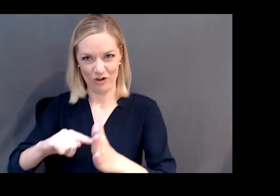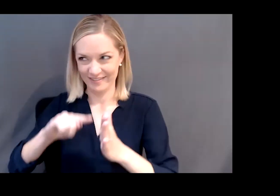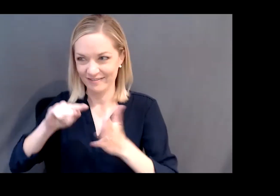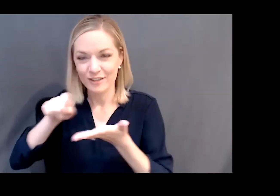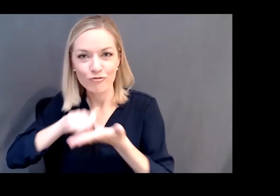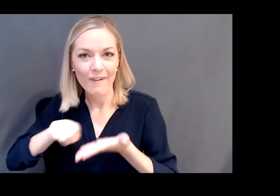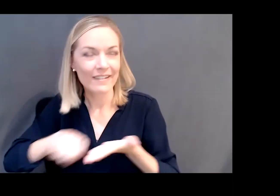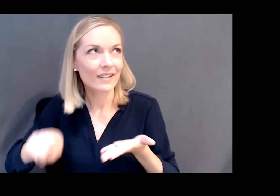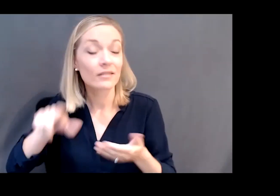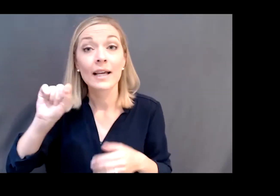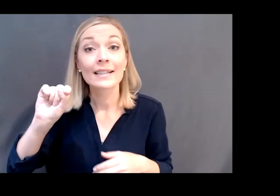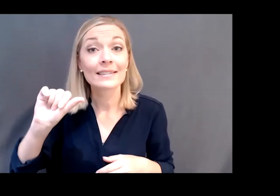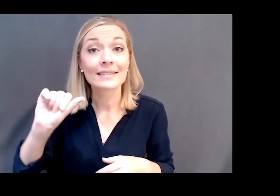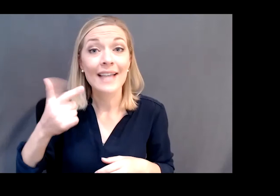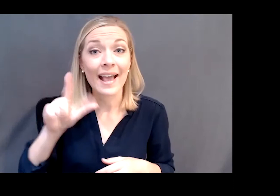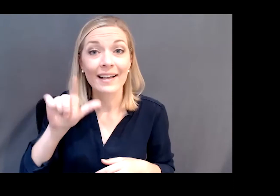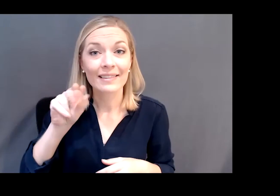know where to start putting them into action.